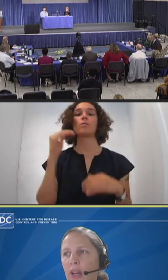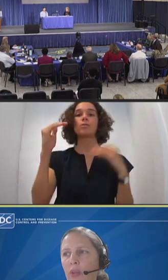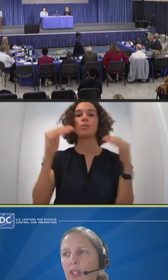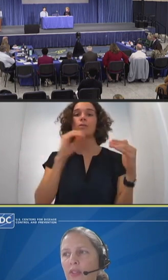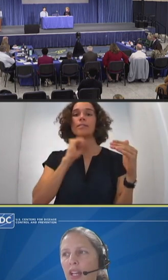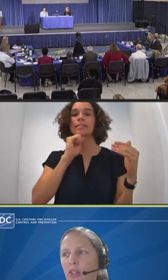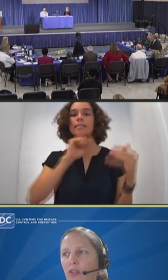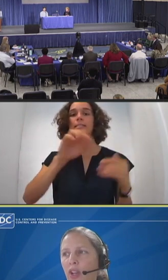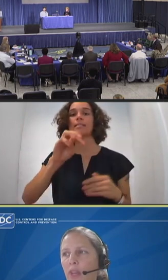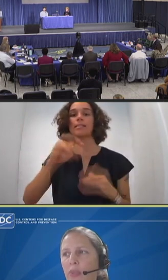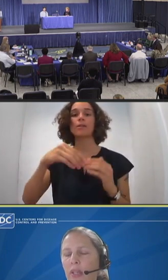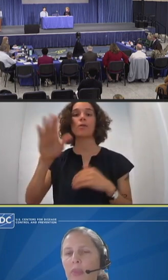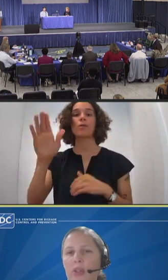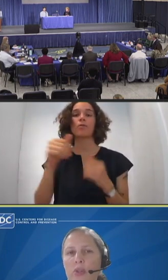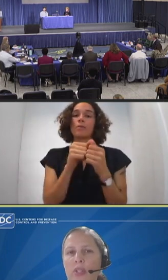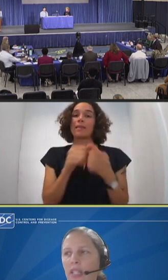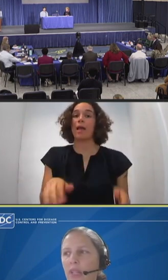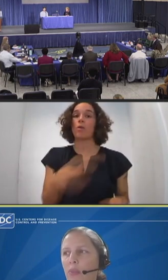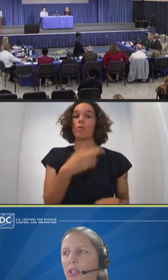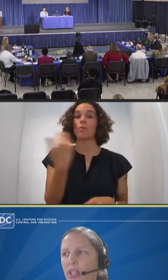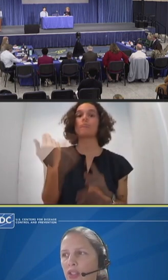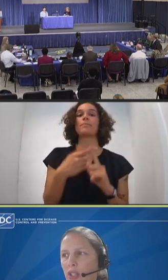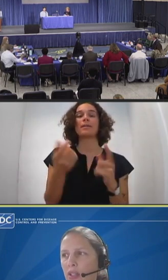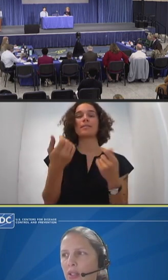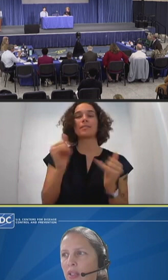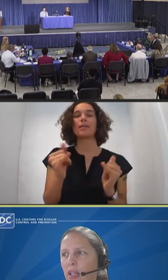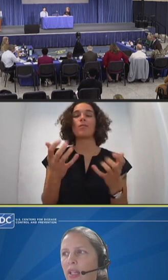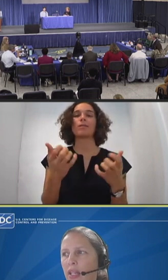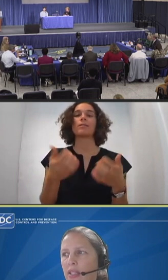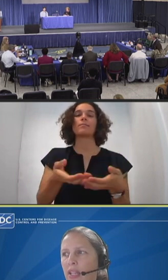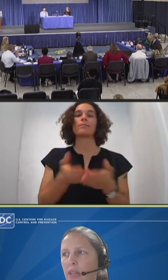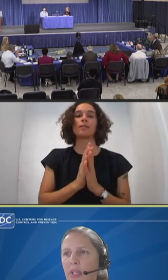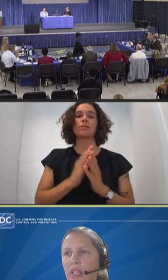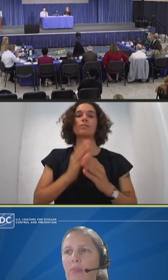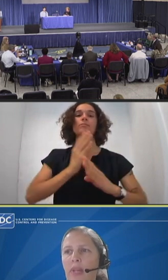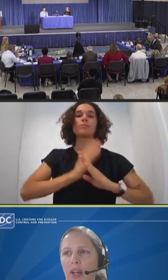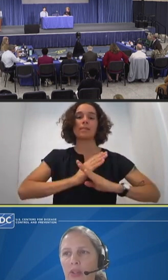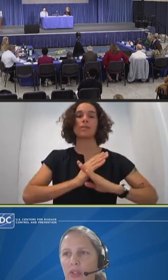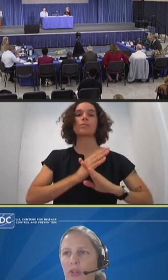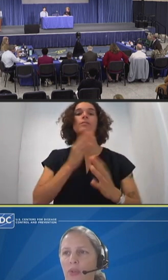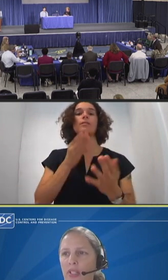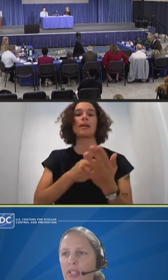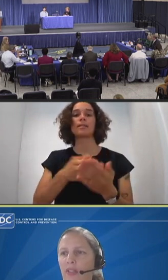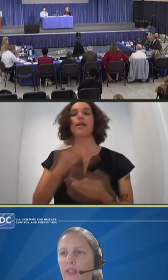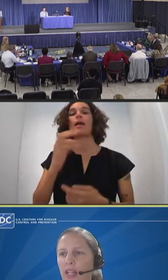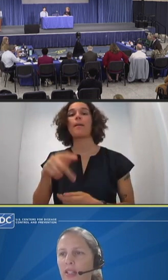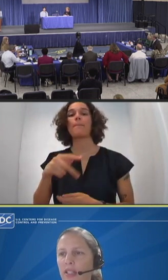risk factors for hep B but who seek protection against hep B may also receive the vaccine.